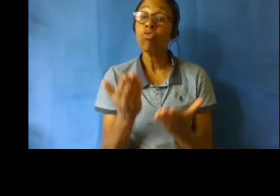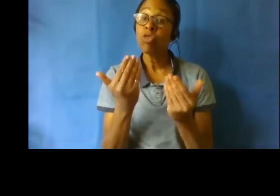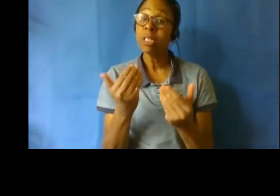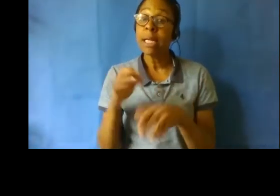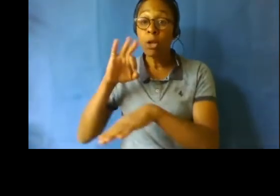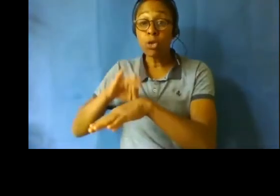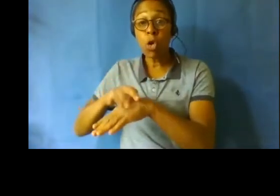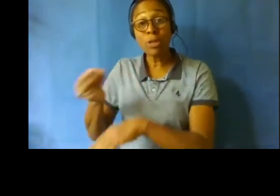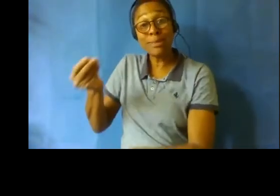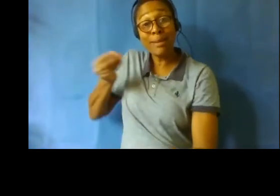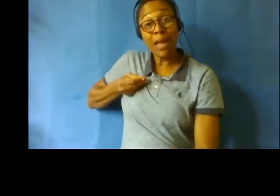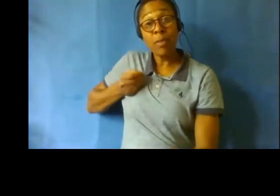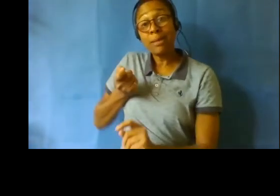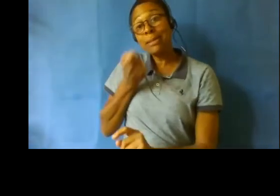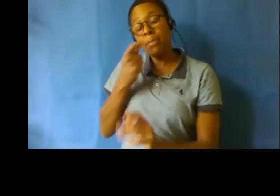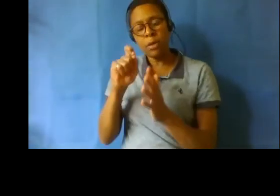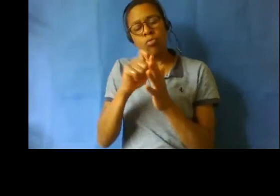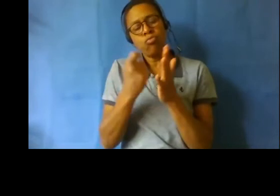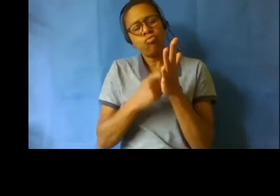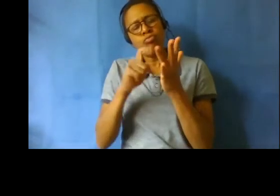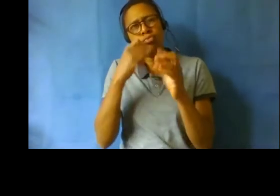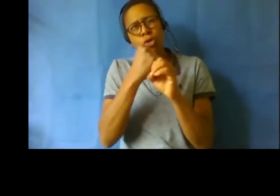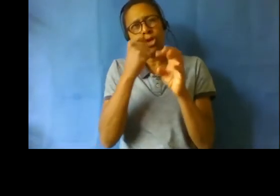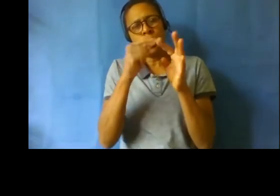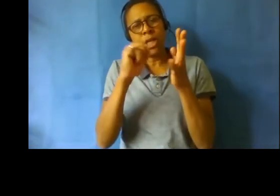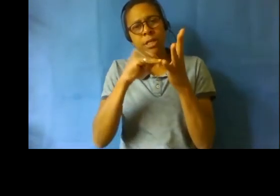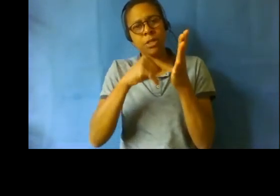for almost a year I still have my cycle and I was going to try and stop it I